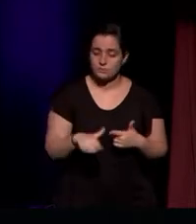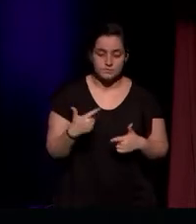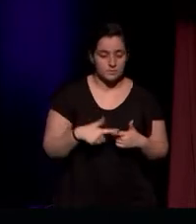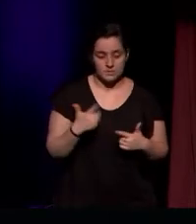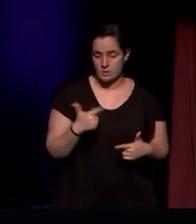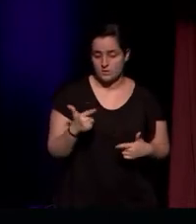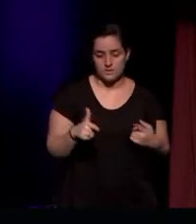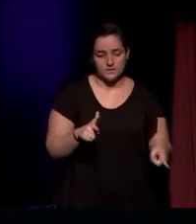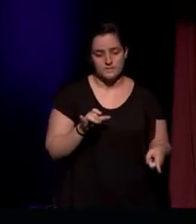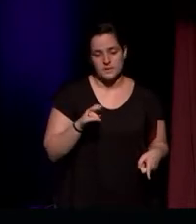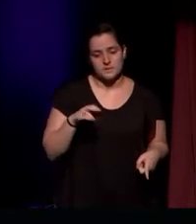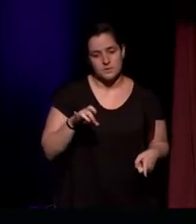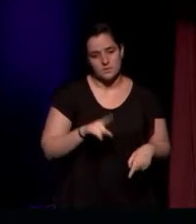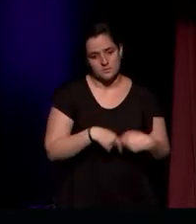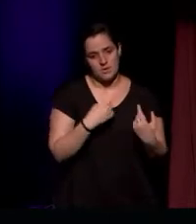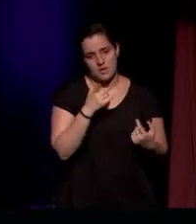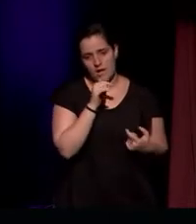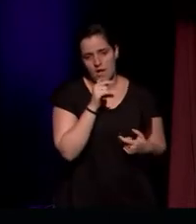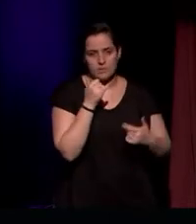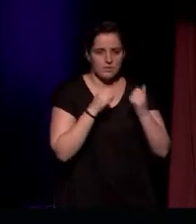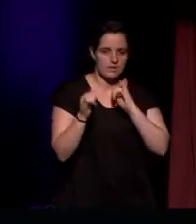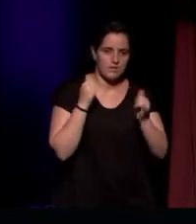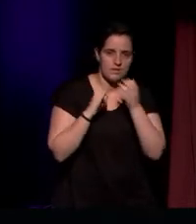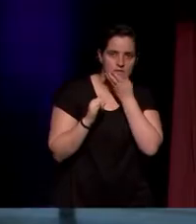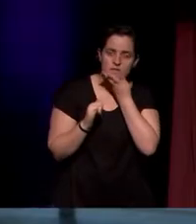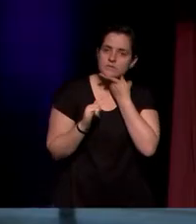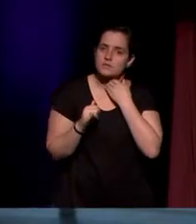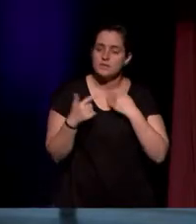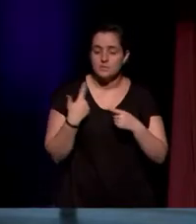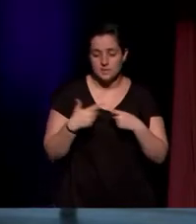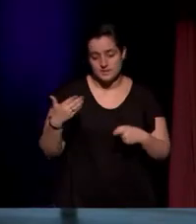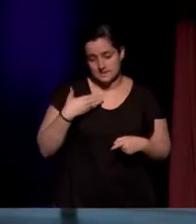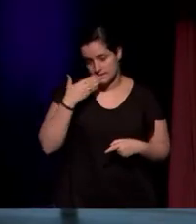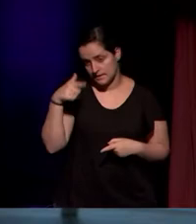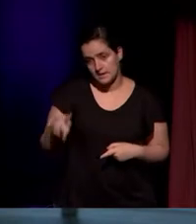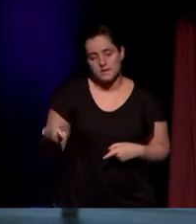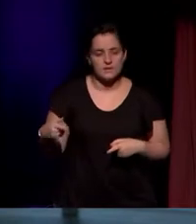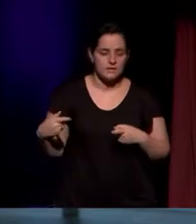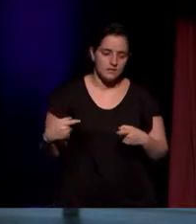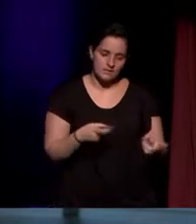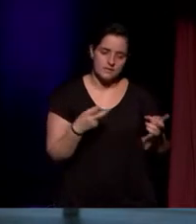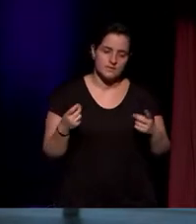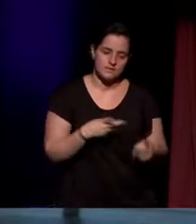water and electric light, because Syria was selling electricity to Lebanon.